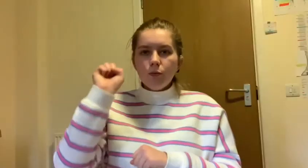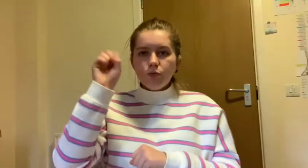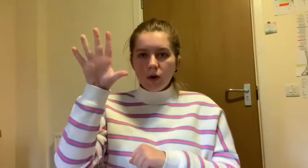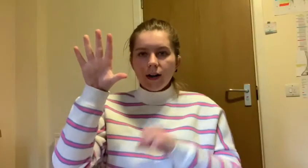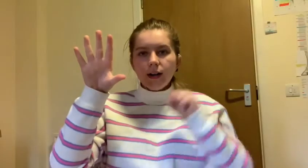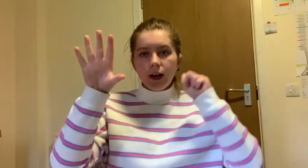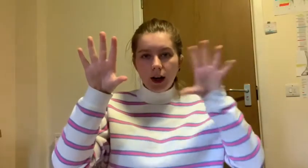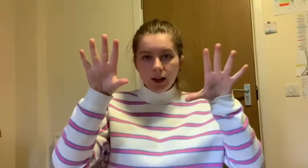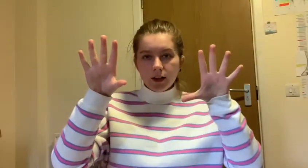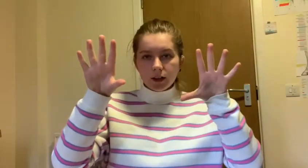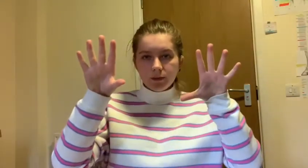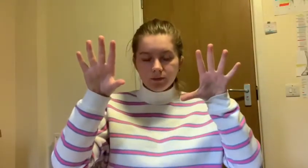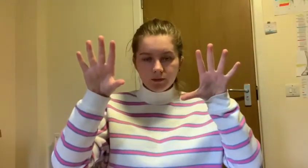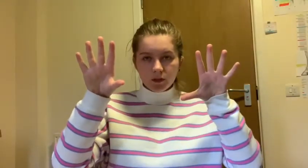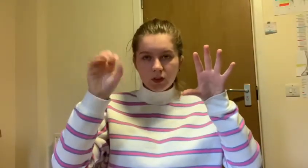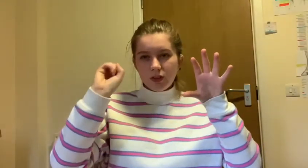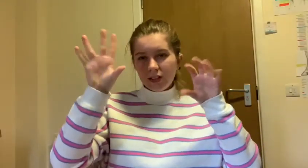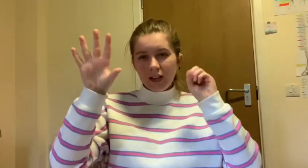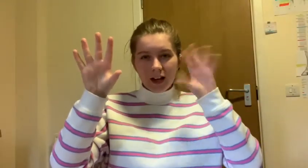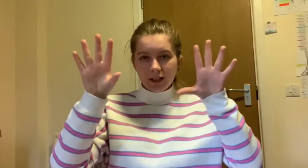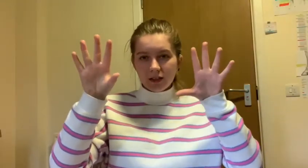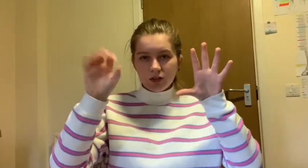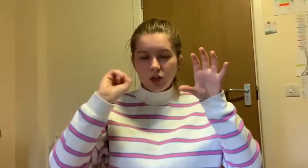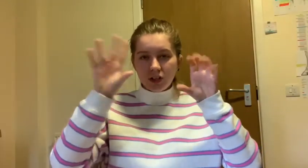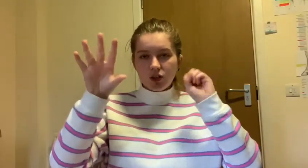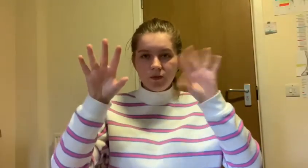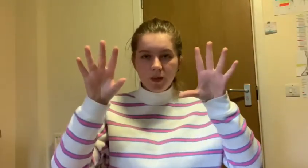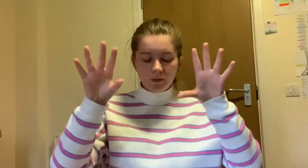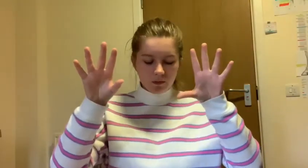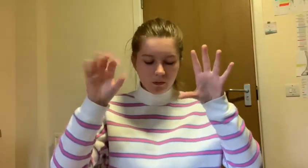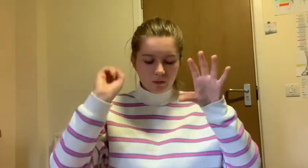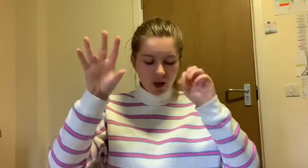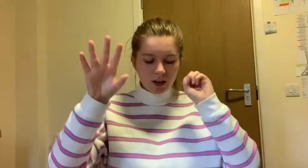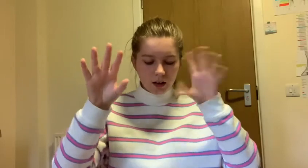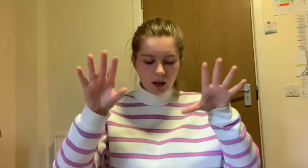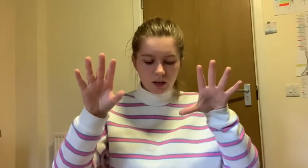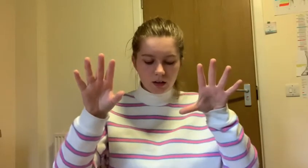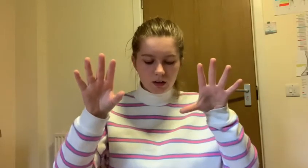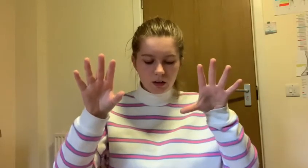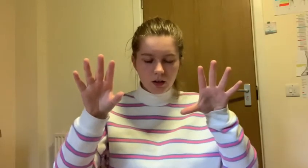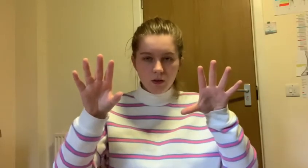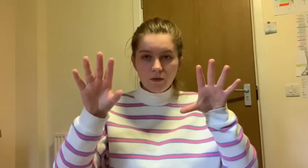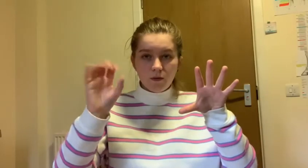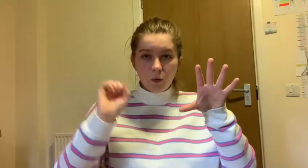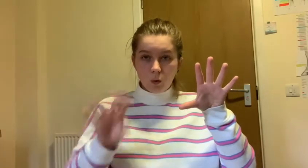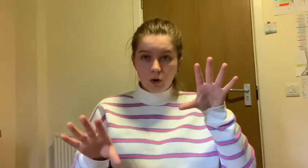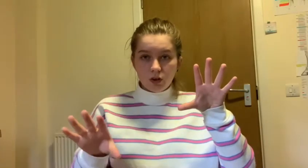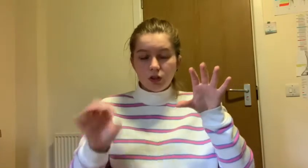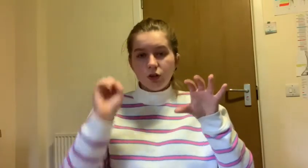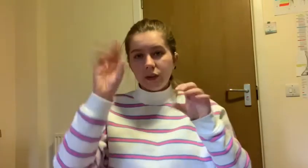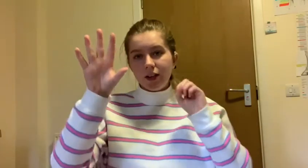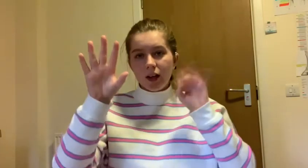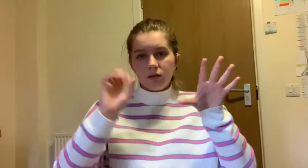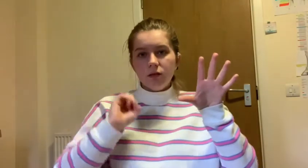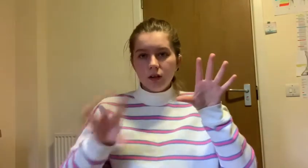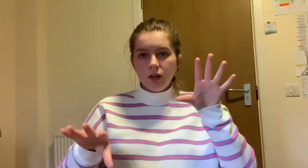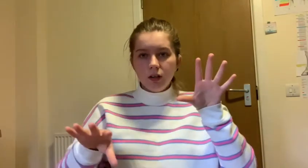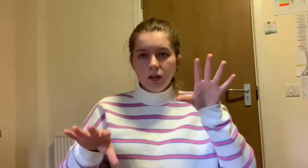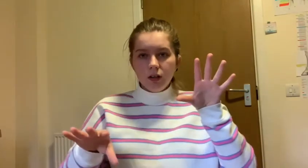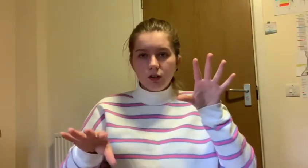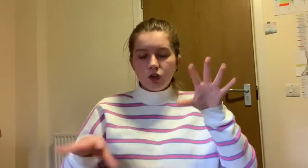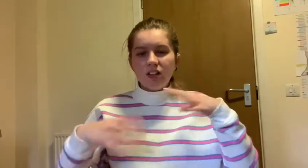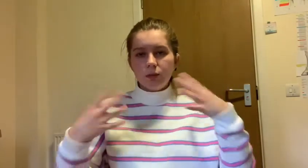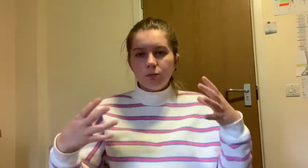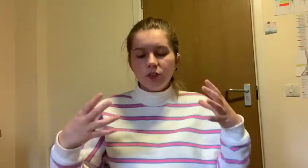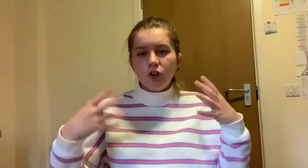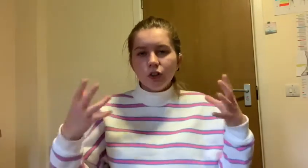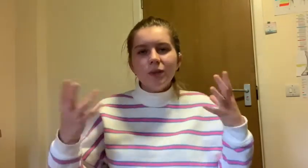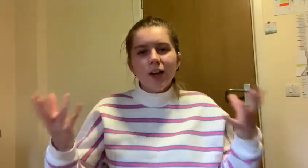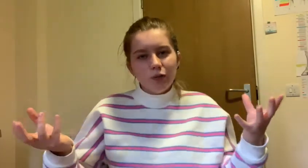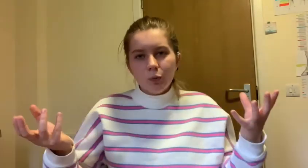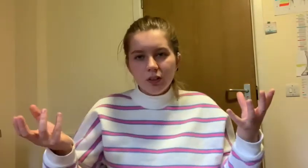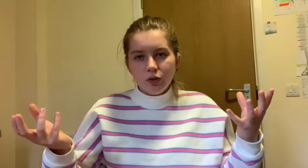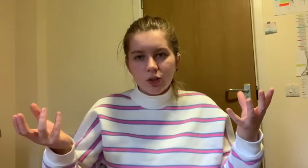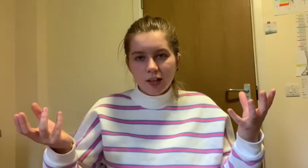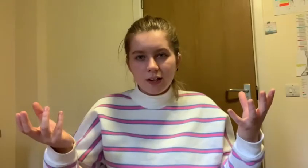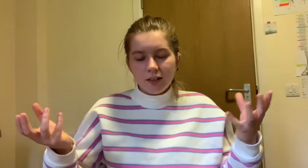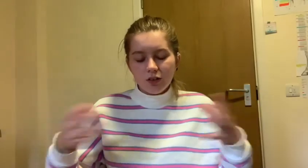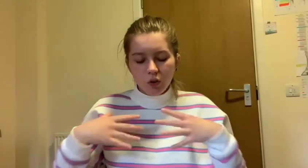"Bright light" so this is light, it is shining something, "Bright light forward" so you do it again. You have to be clever with your signing.